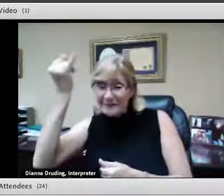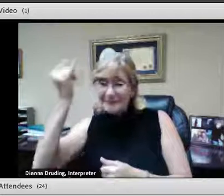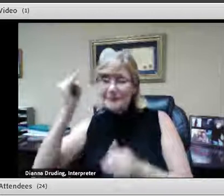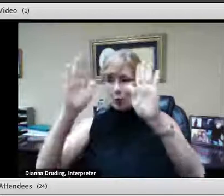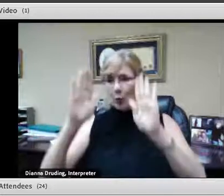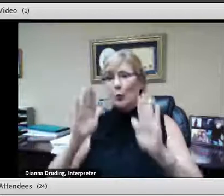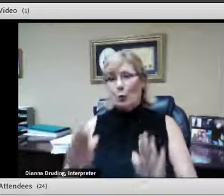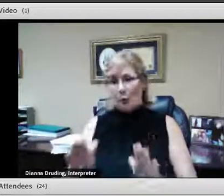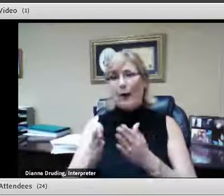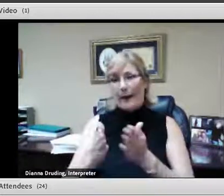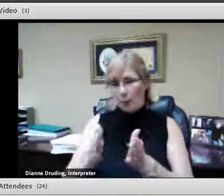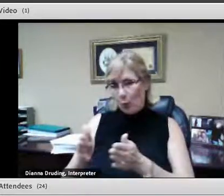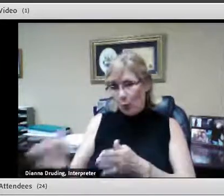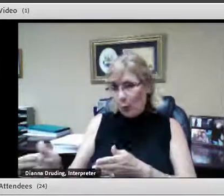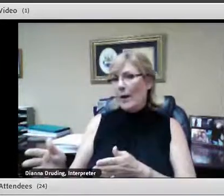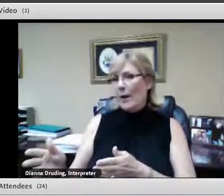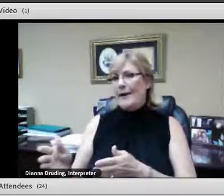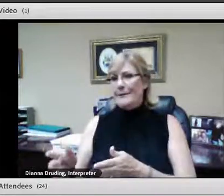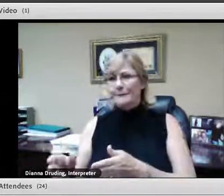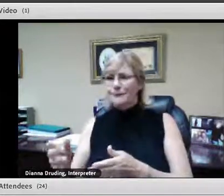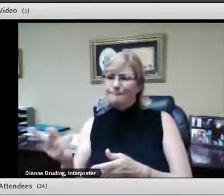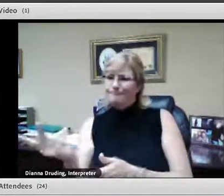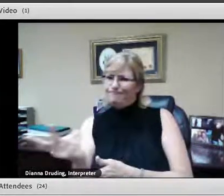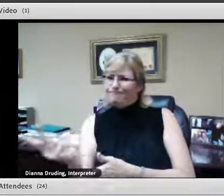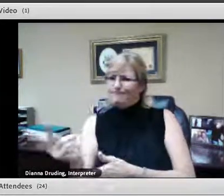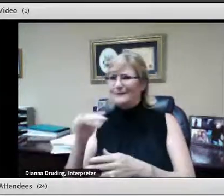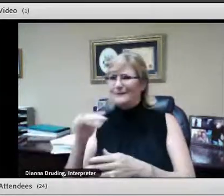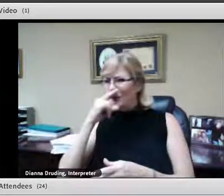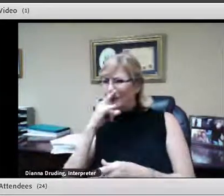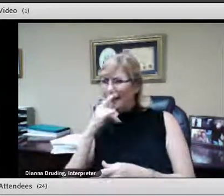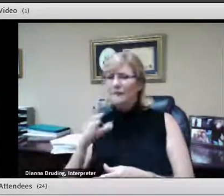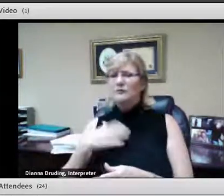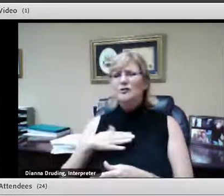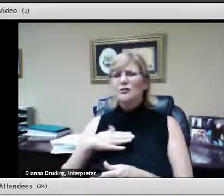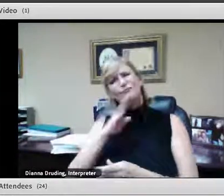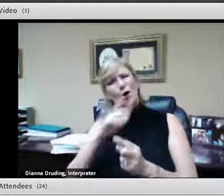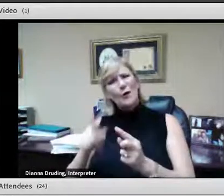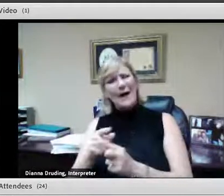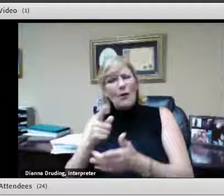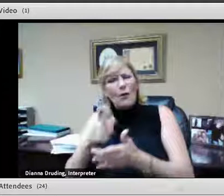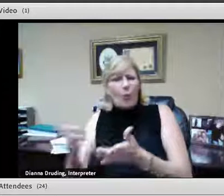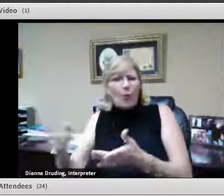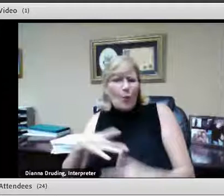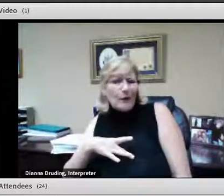a great platform to break the ice between kids. Just, you know, let them talk about what they like. Ryan: So, yeah, we want to use games